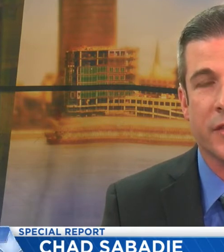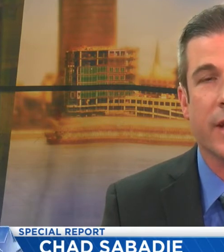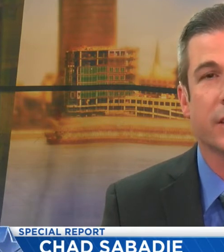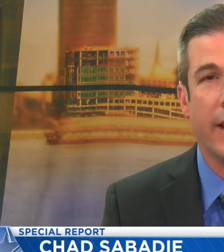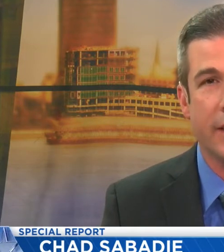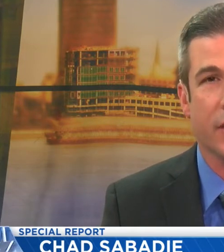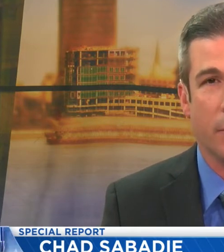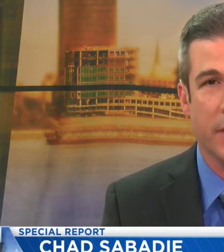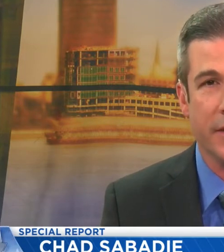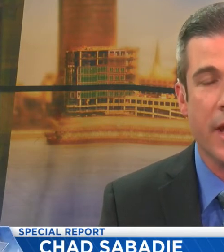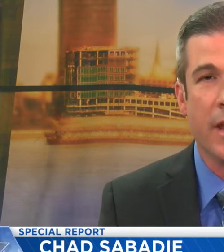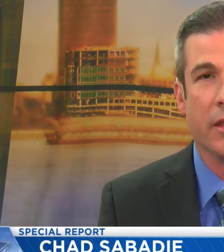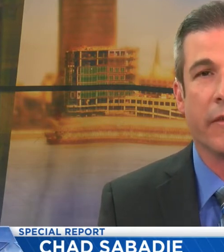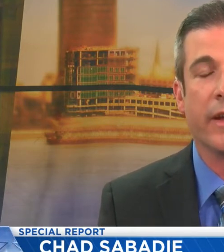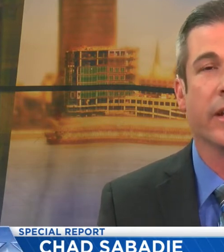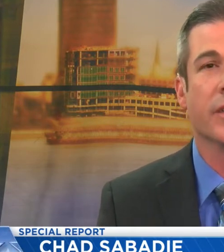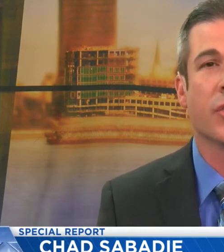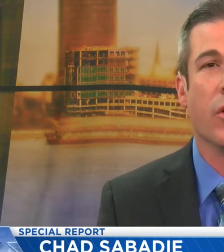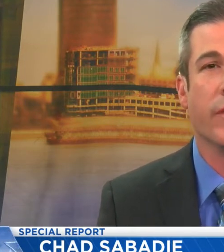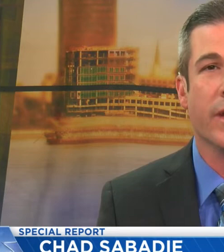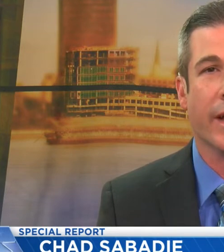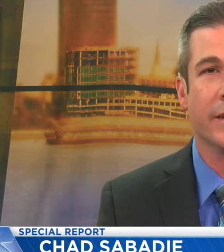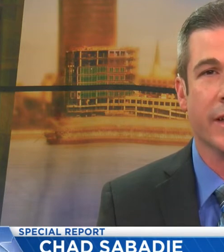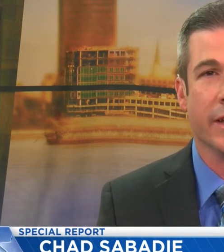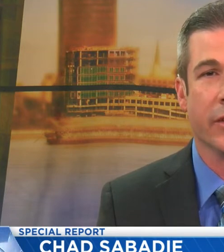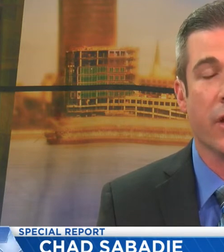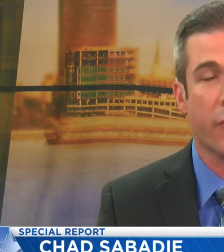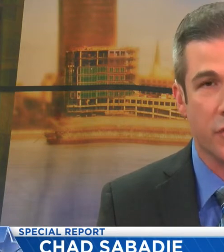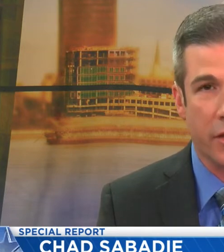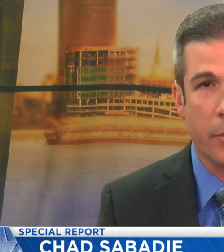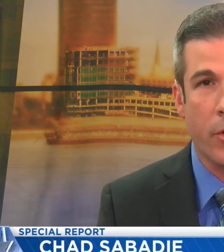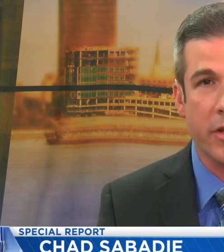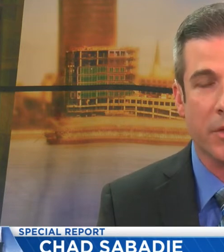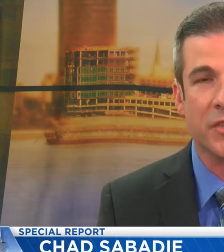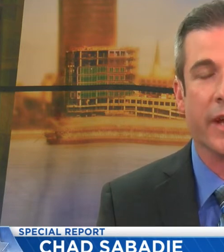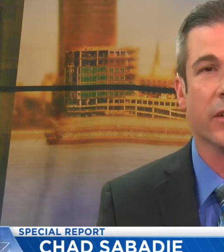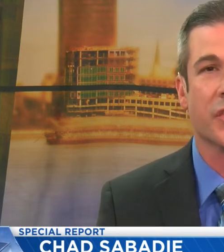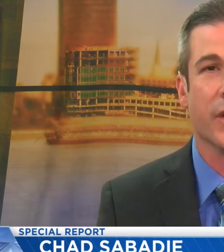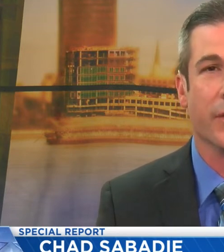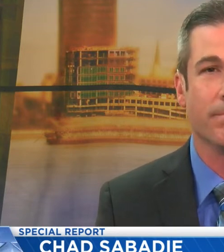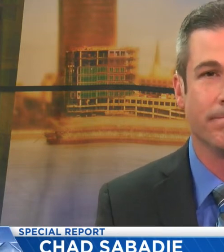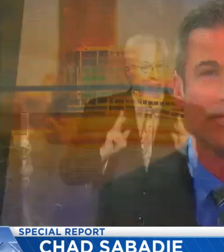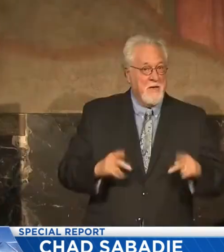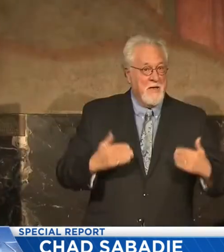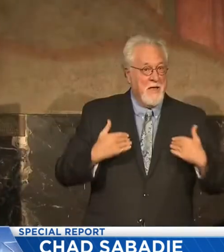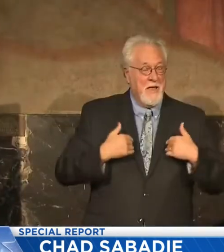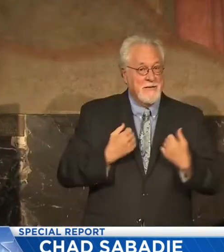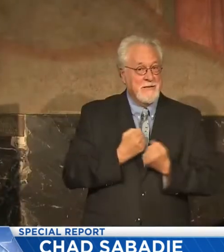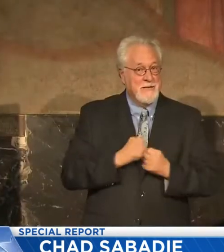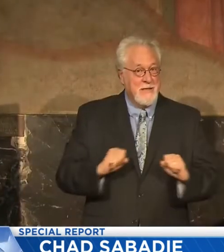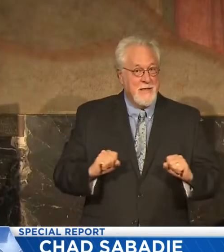GOOD AFTERNOON. WELCOME, EVERYONE. I'M CHAD. THIS IS A SPECIAL REPORT. GOVERNOR JOHN BELL EDWARDS IS